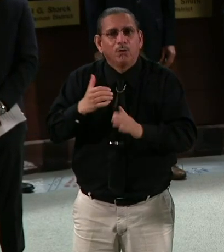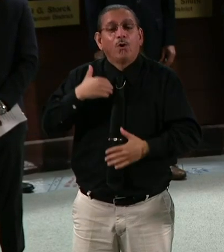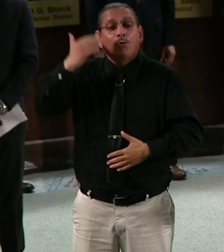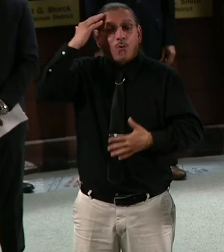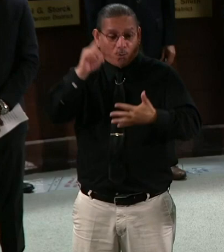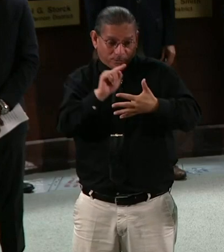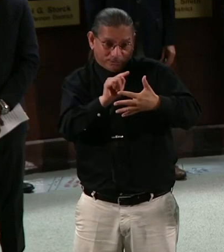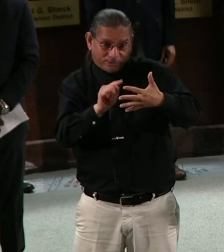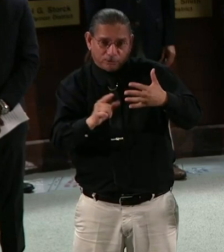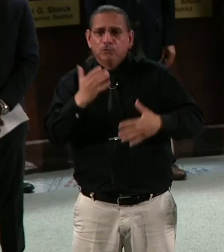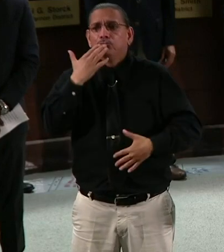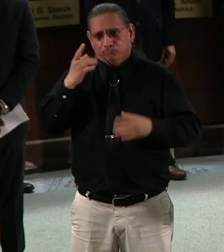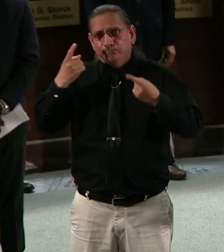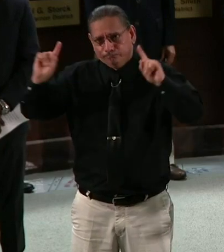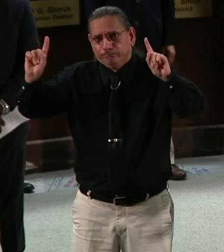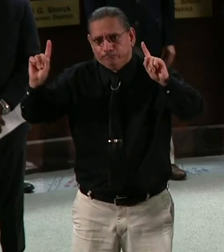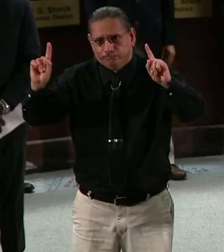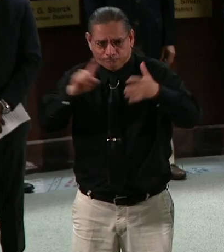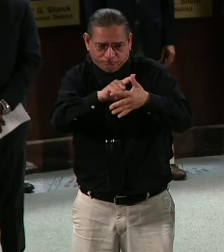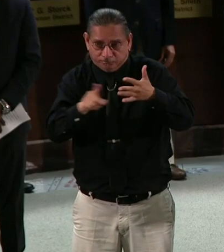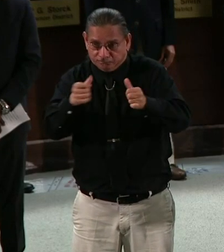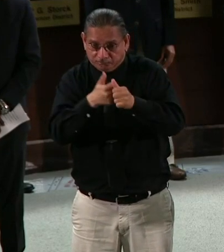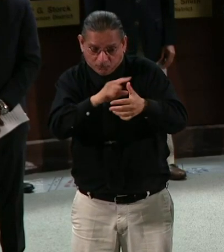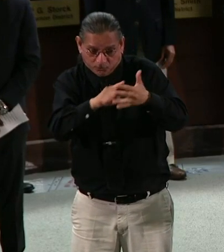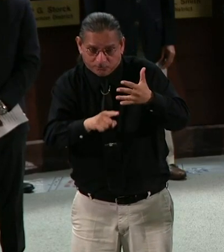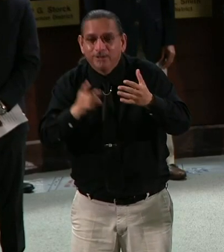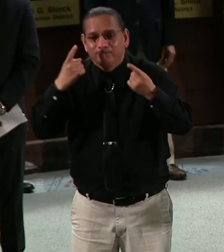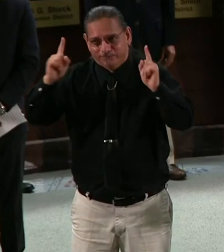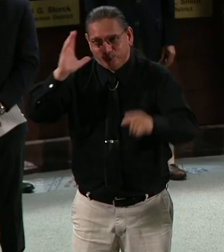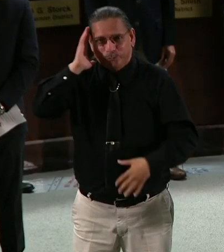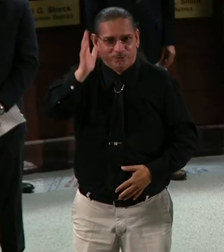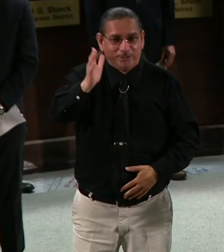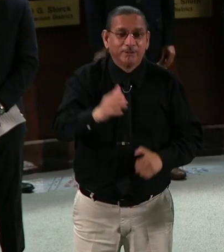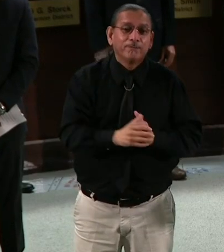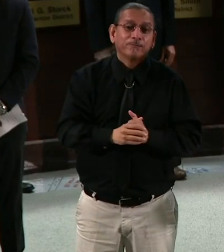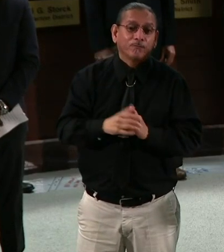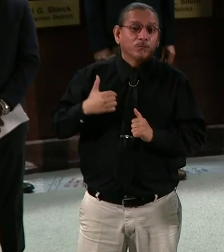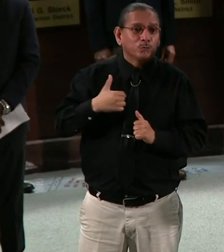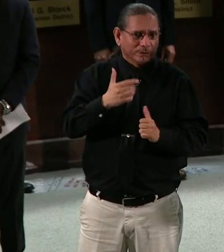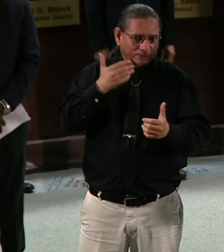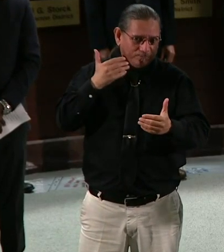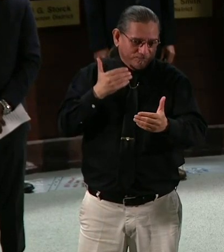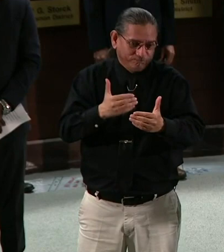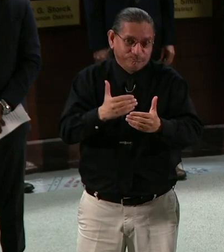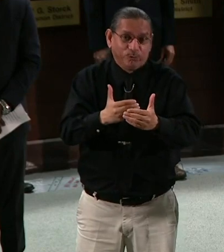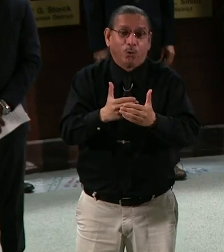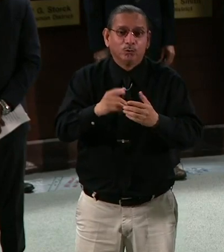KNOW WE KNOW THAT THESE THINGS